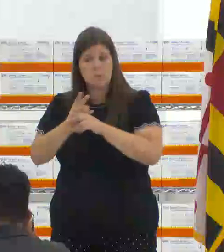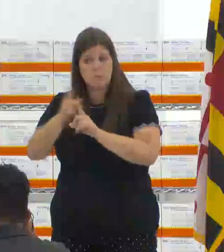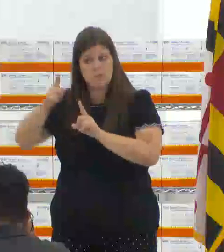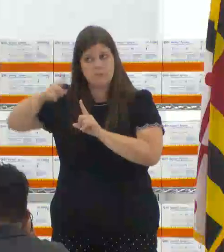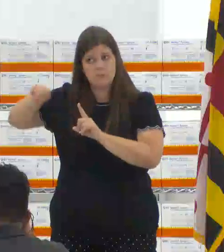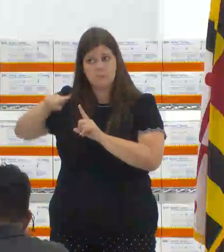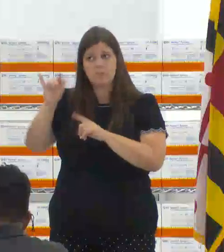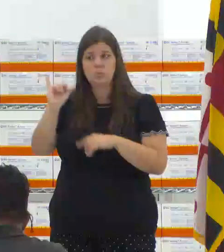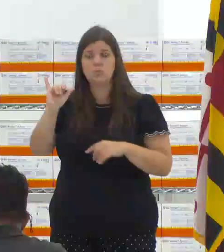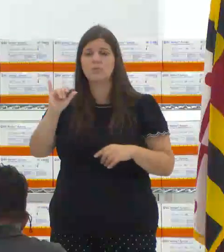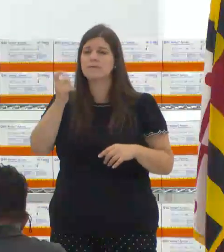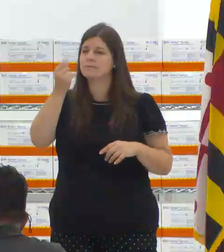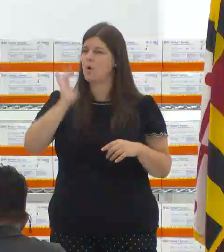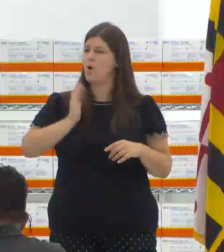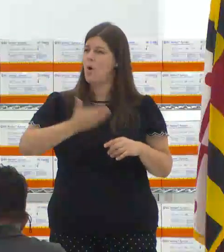us to speed and keep the people of our state safe.